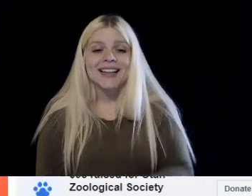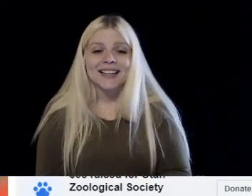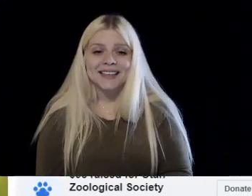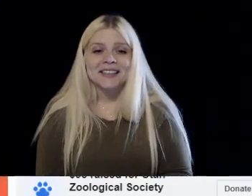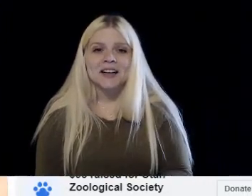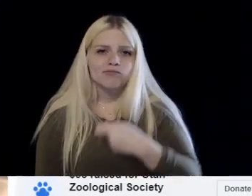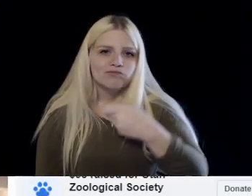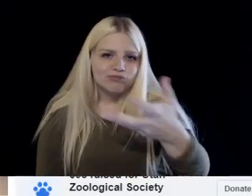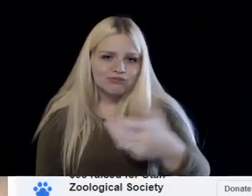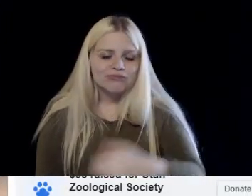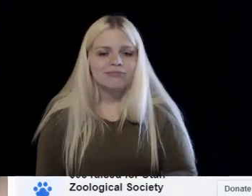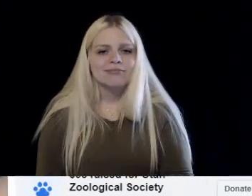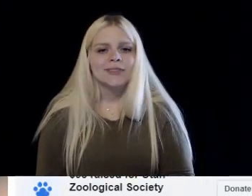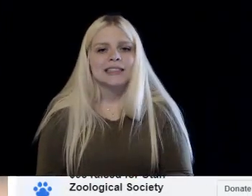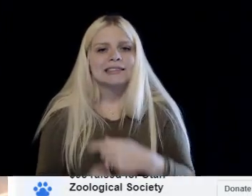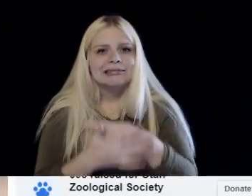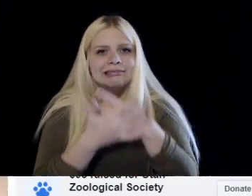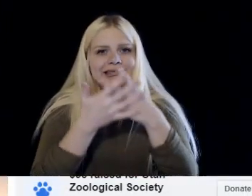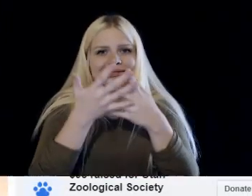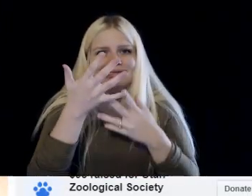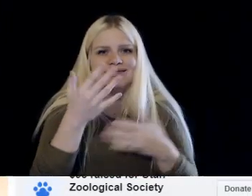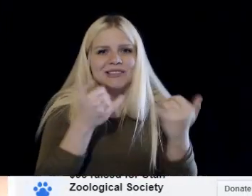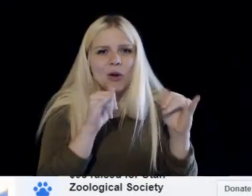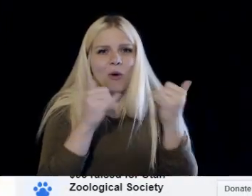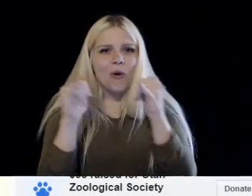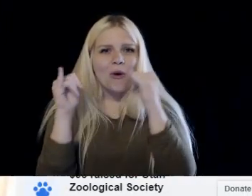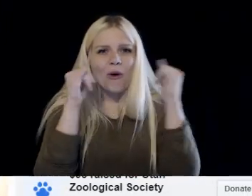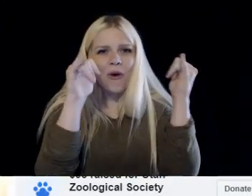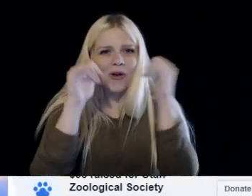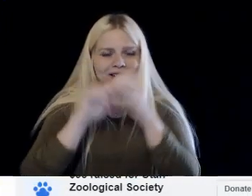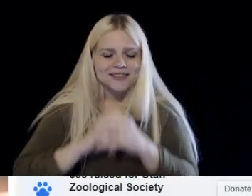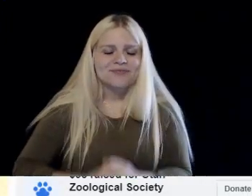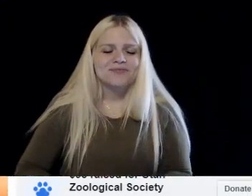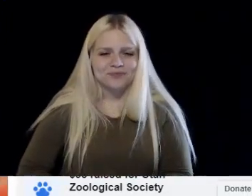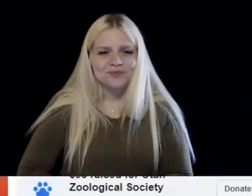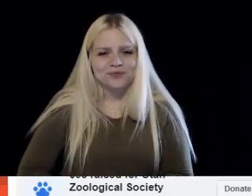A lot of people have these with dogs. And then, this is felt- and maybe people don't